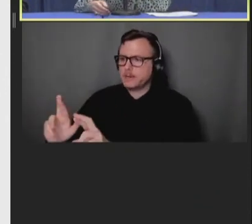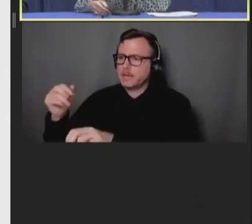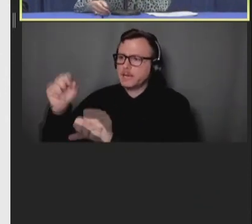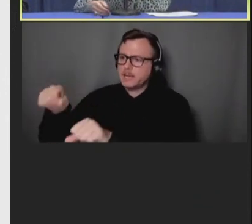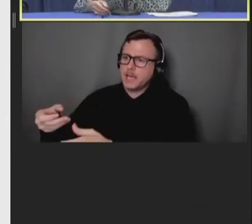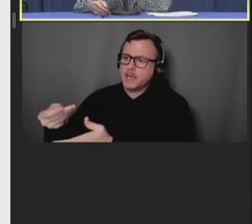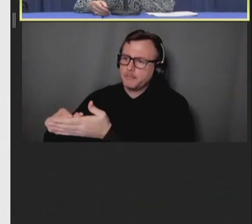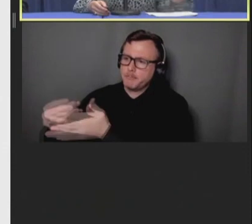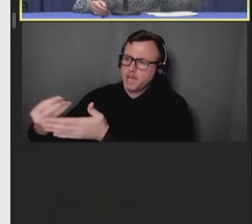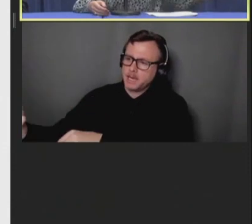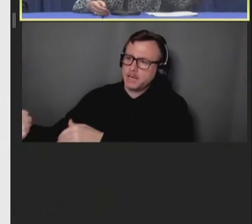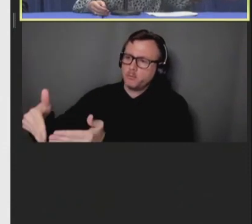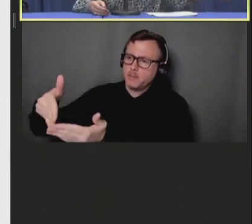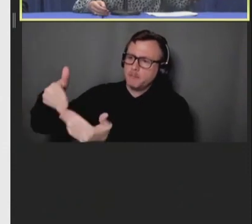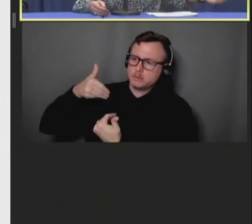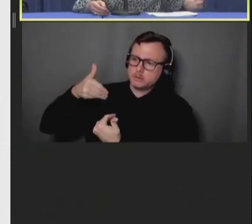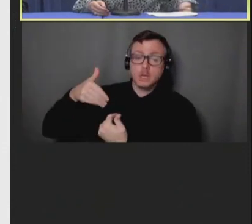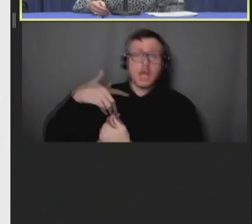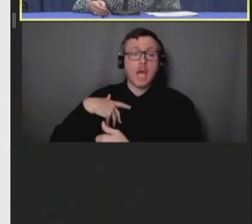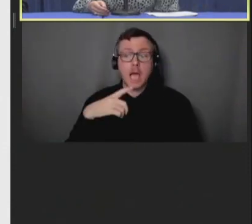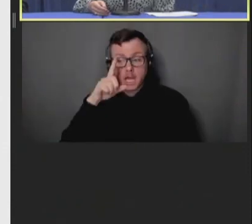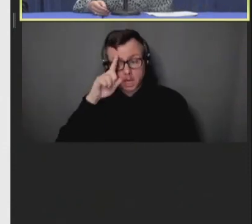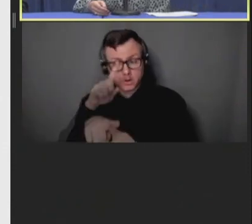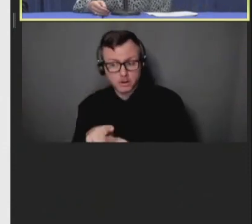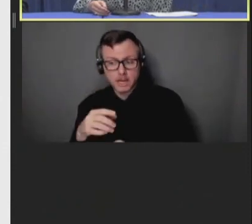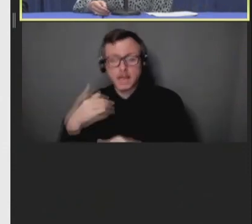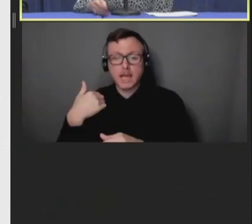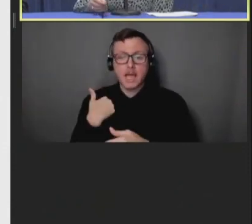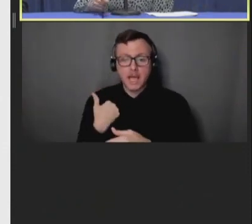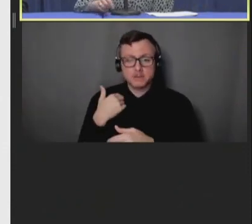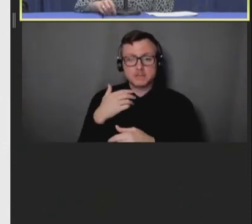And I agree with you, there is some democratization that needs to happen. And I